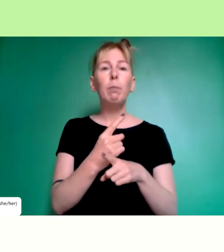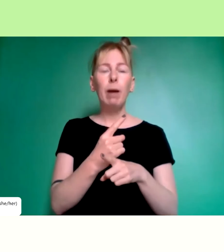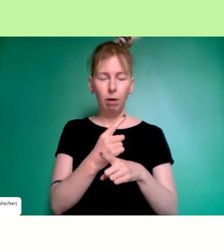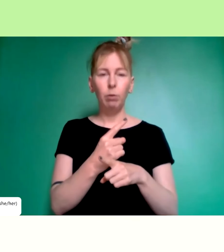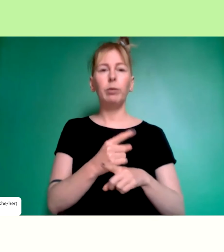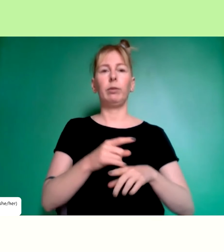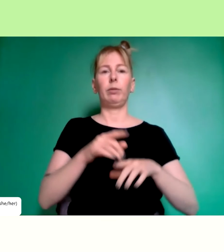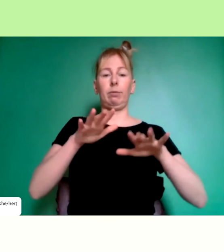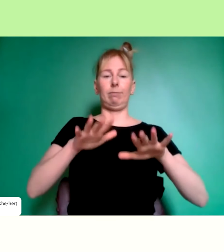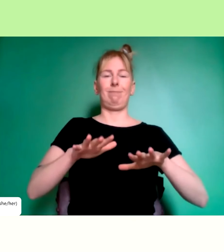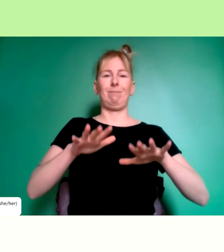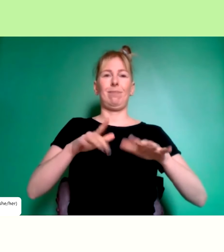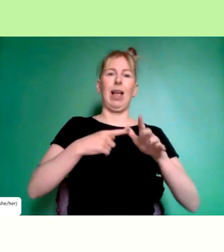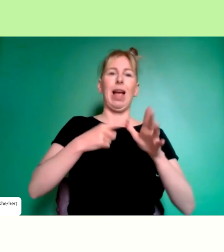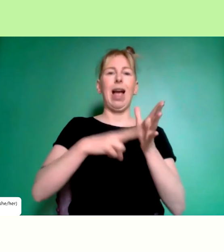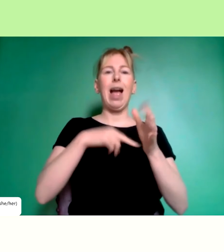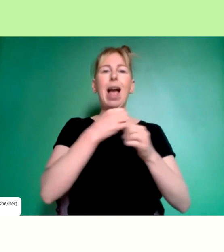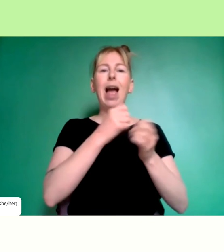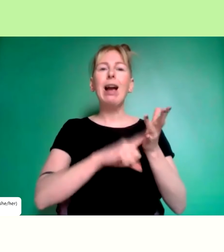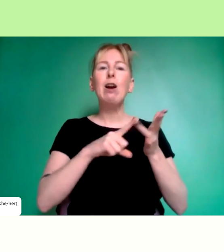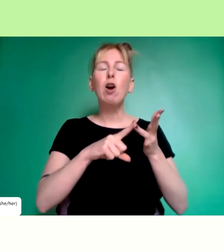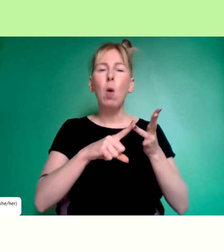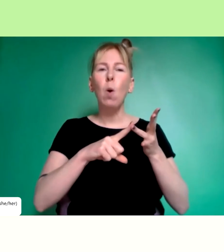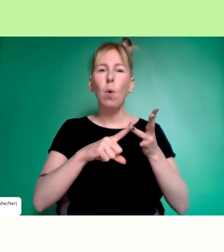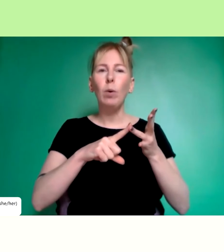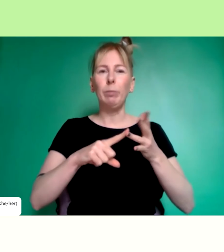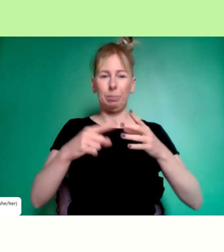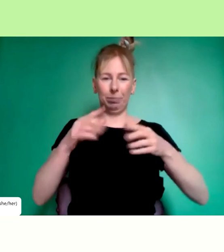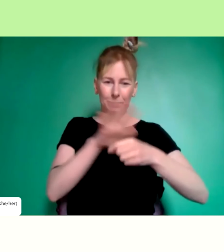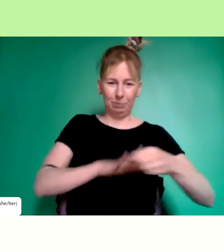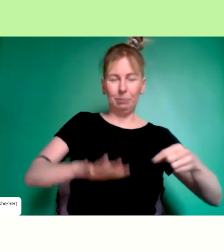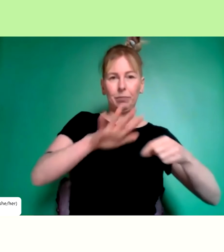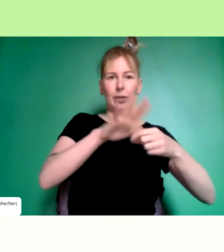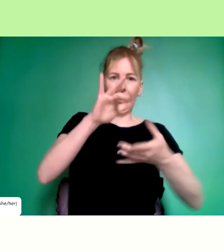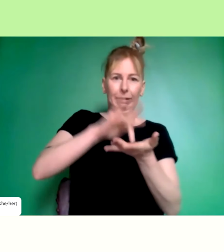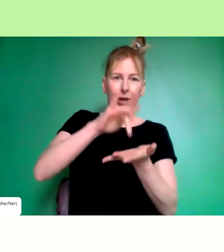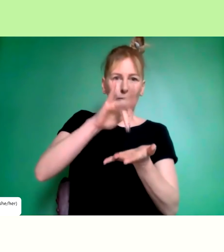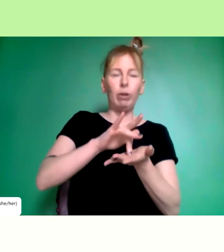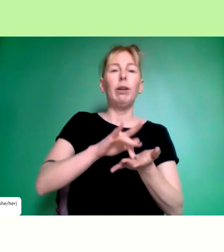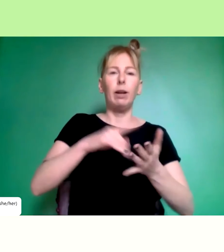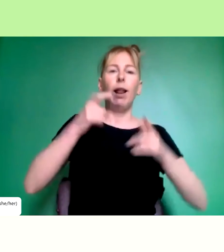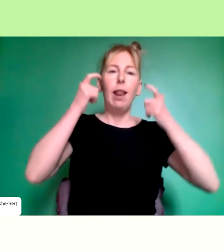and how its conducted in an adversarial manner, and adversarial meaning during